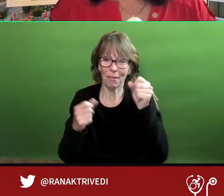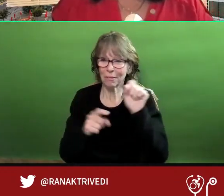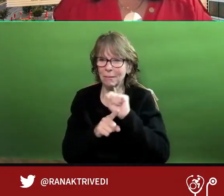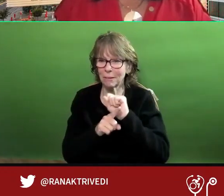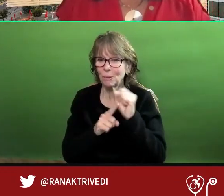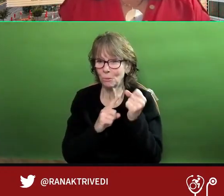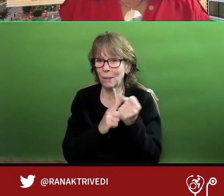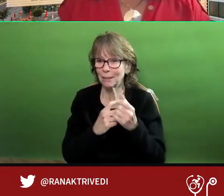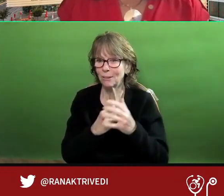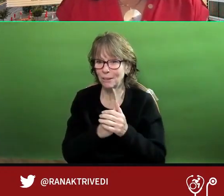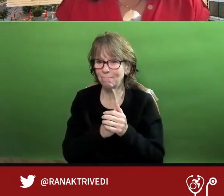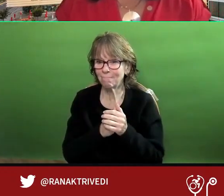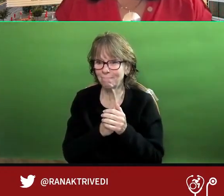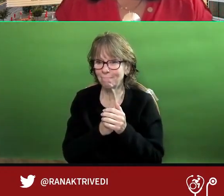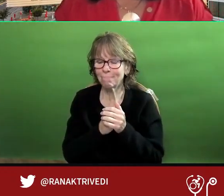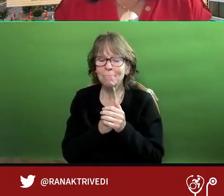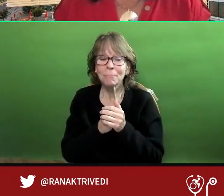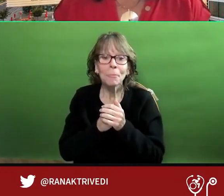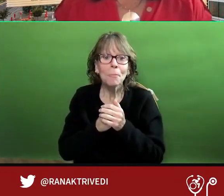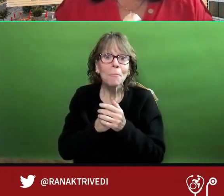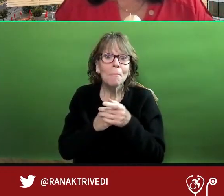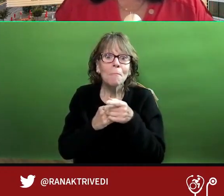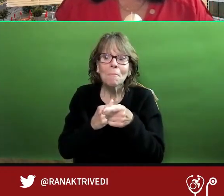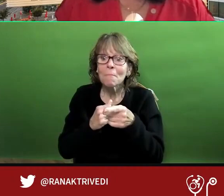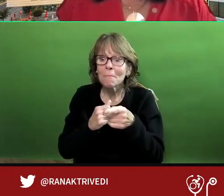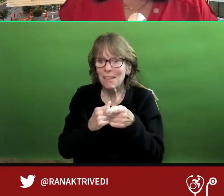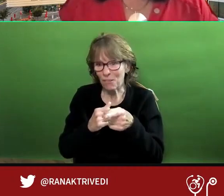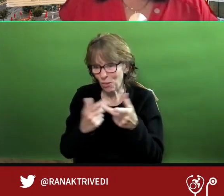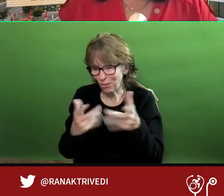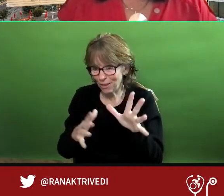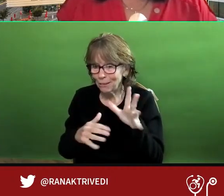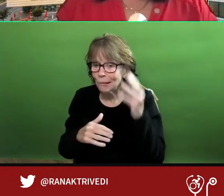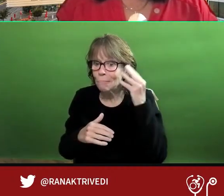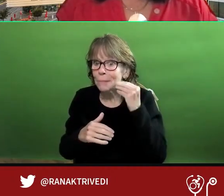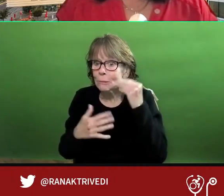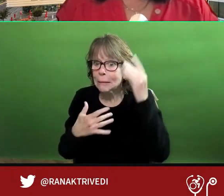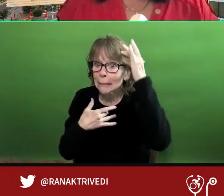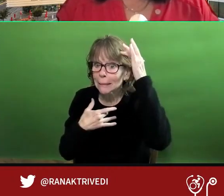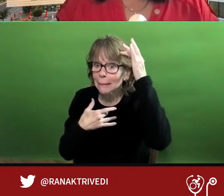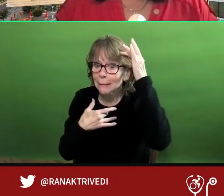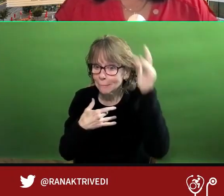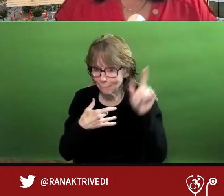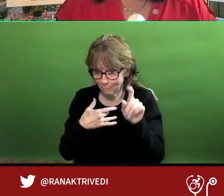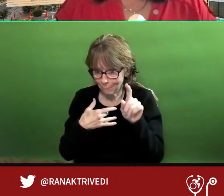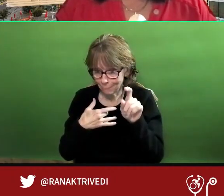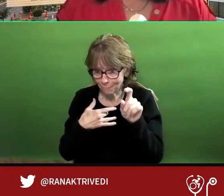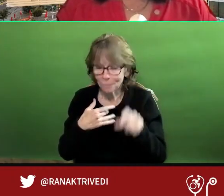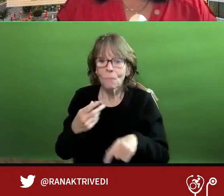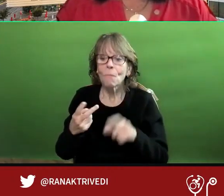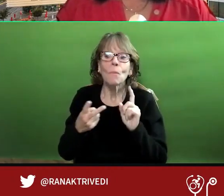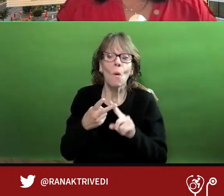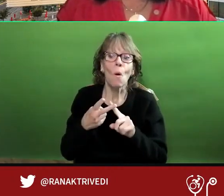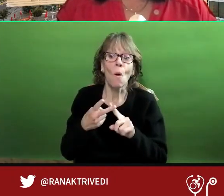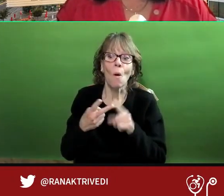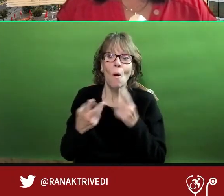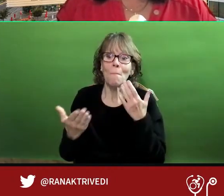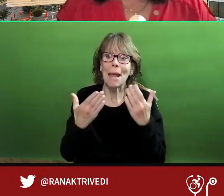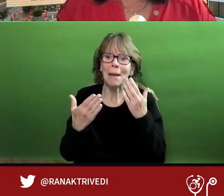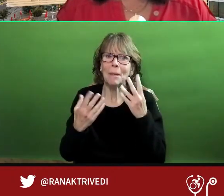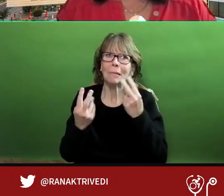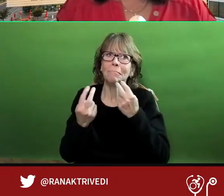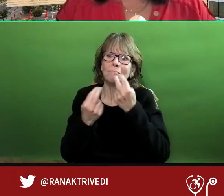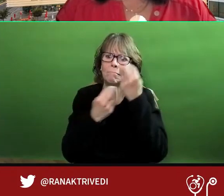people If you've been sick before or as you see your own lives, you've seen how